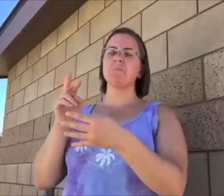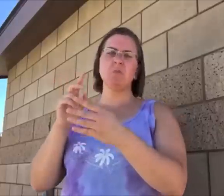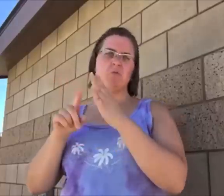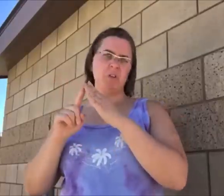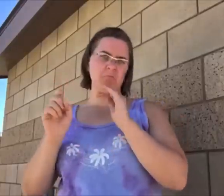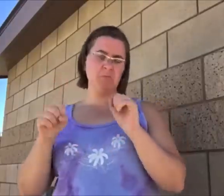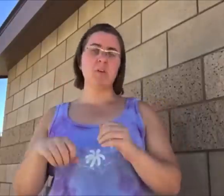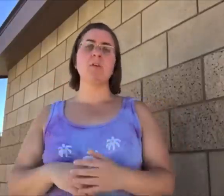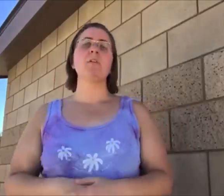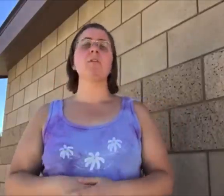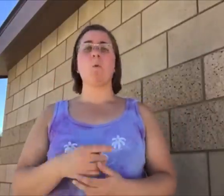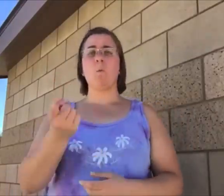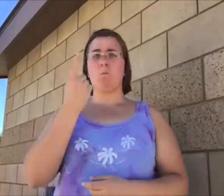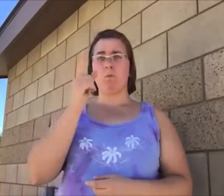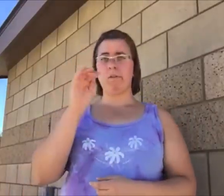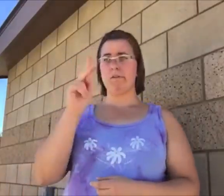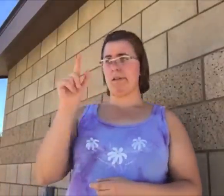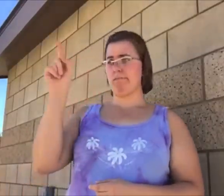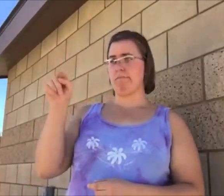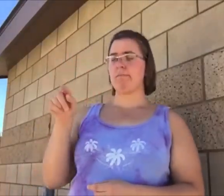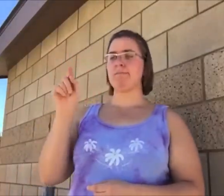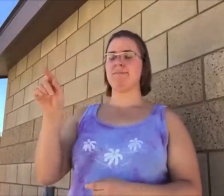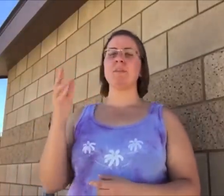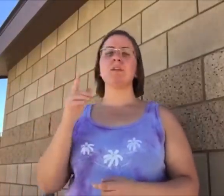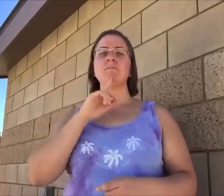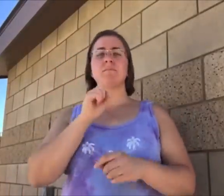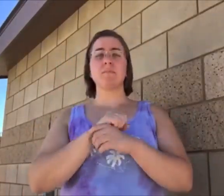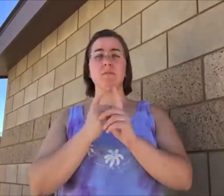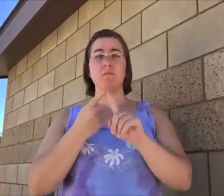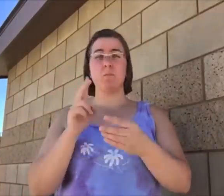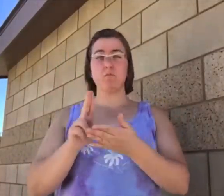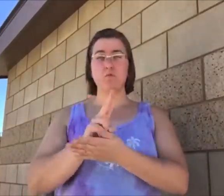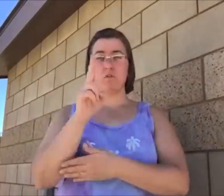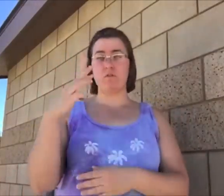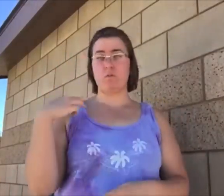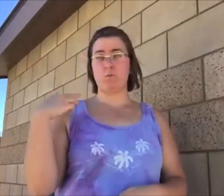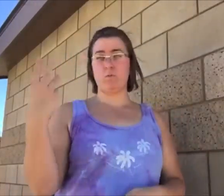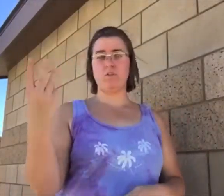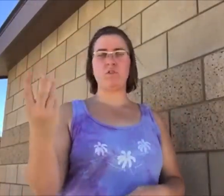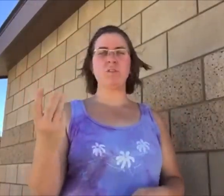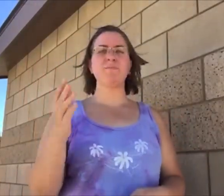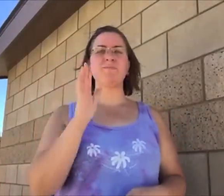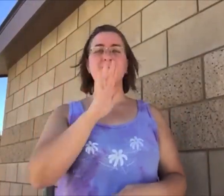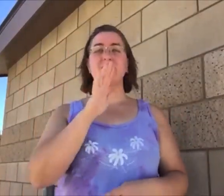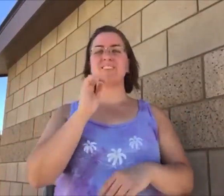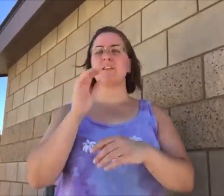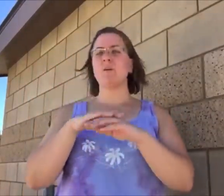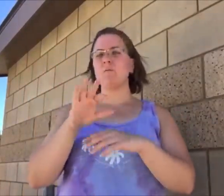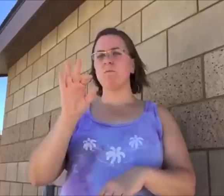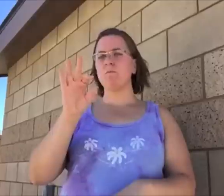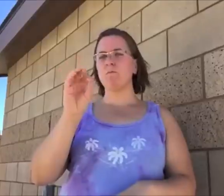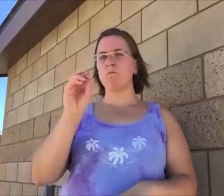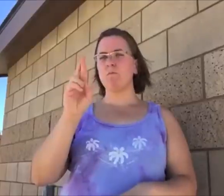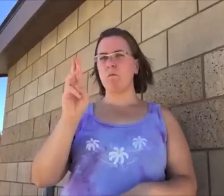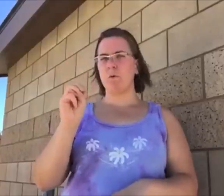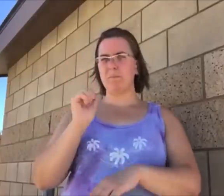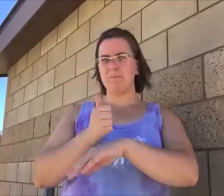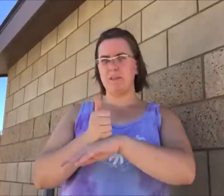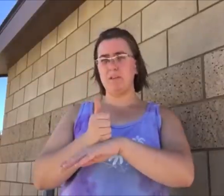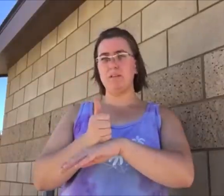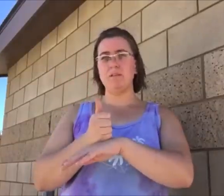The University of Washington operates a forum,